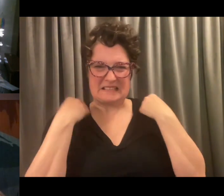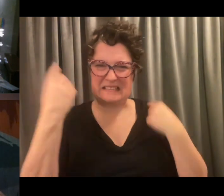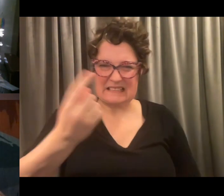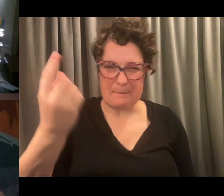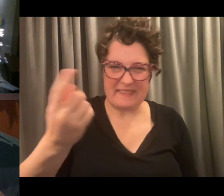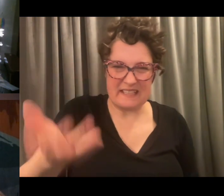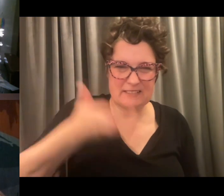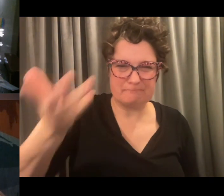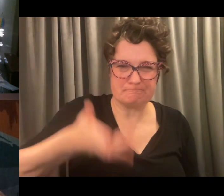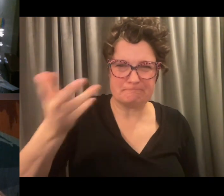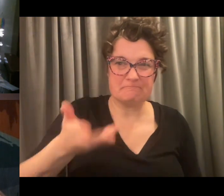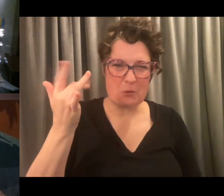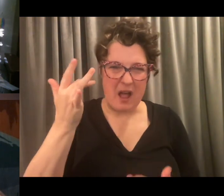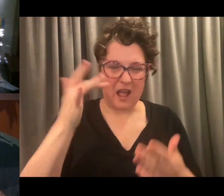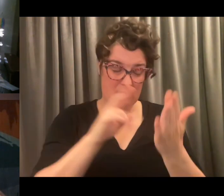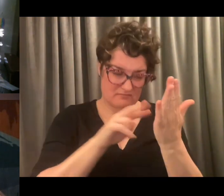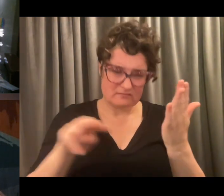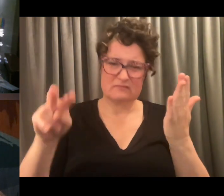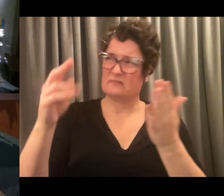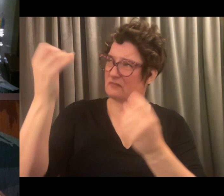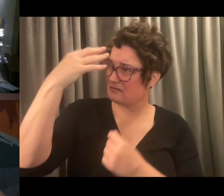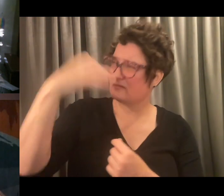And the older I got, the less it made sense to me and it didn't